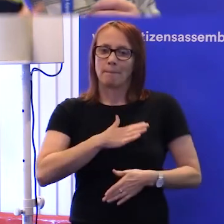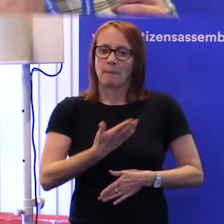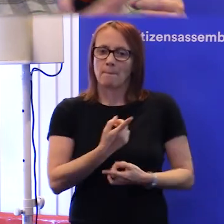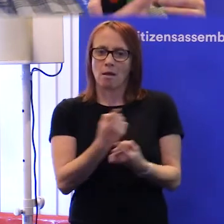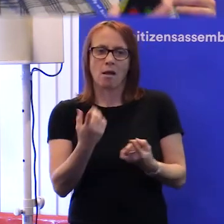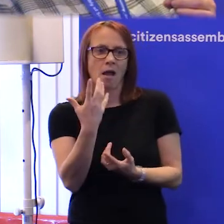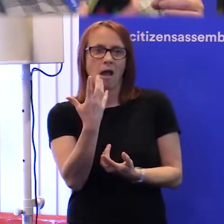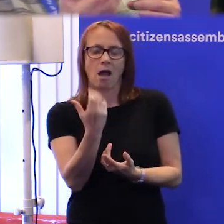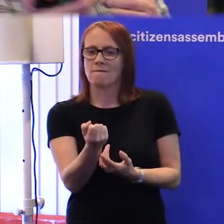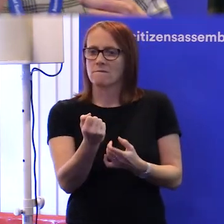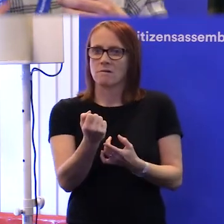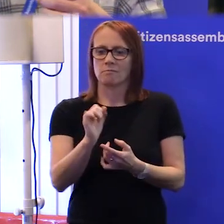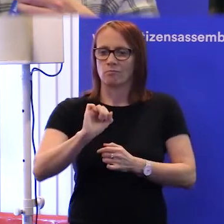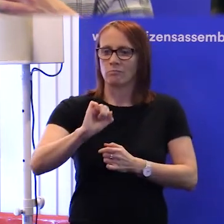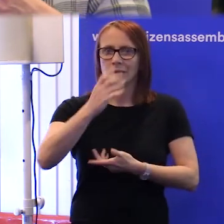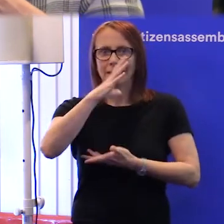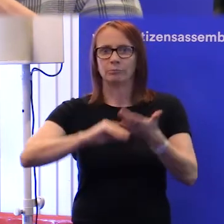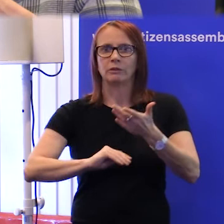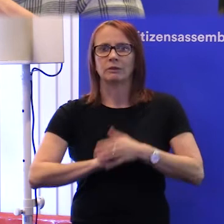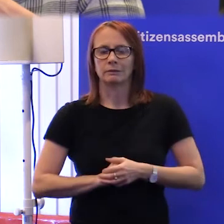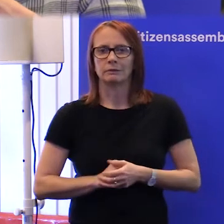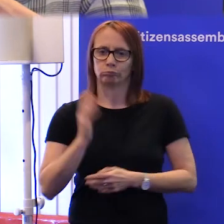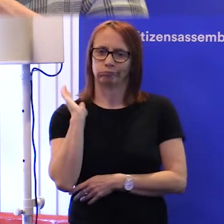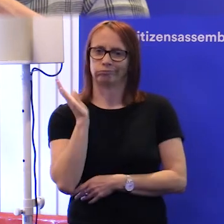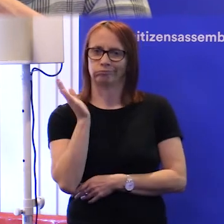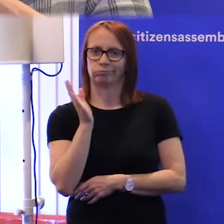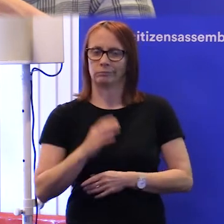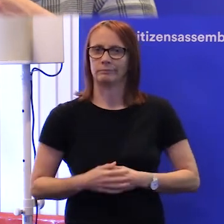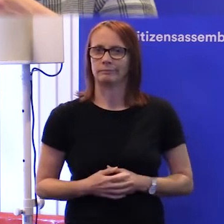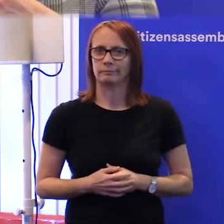who are coming and talking about their own experience of an issue so there's